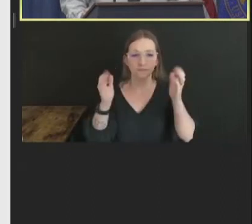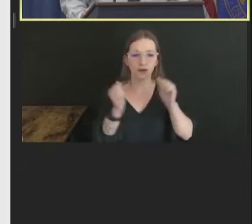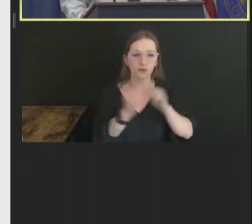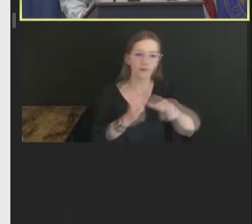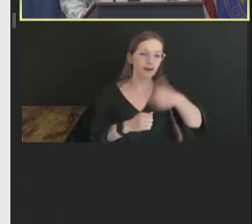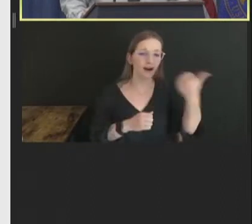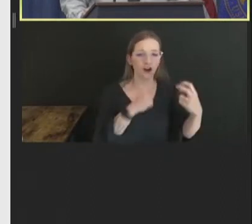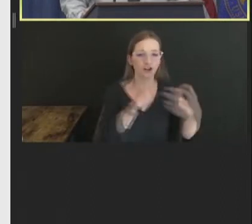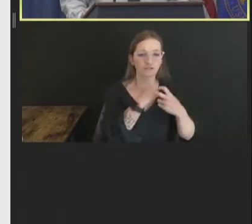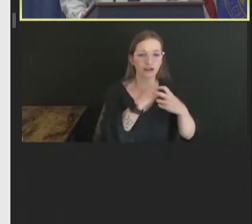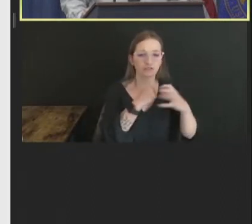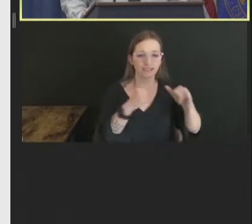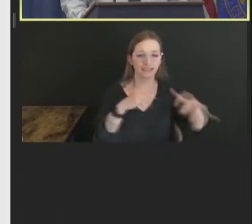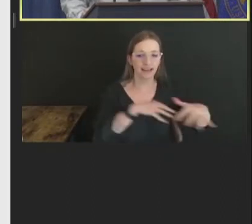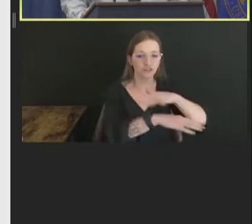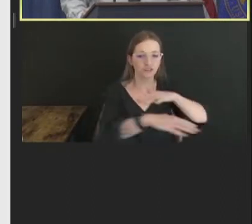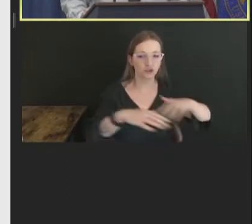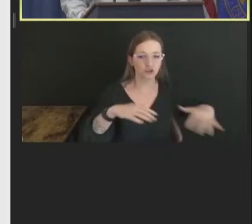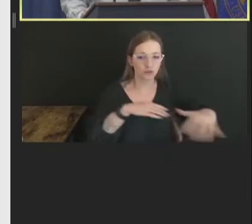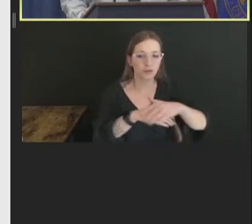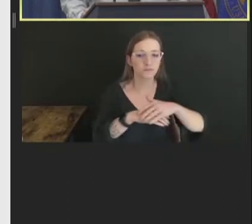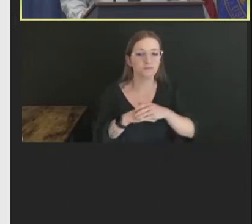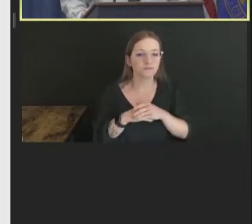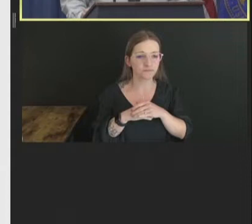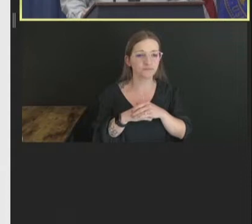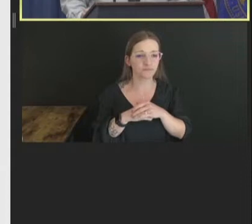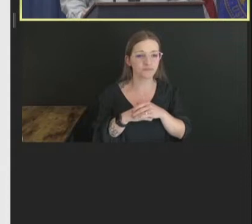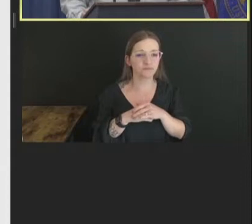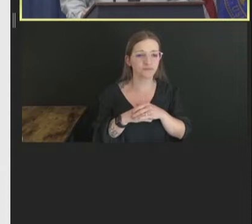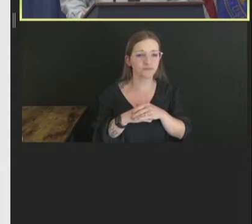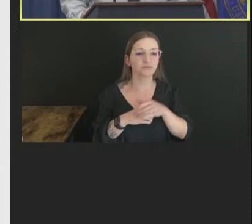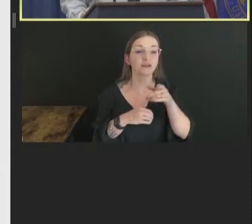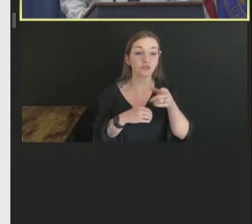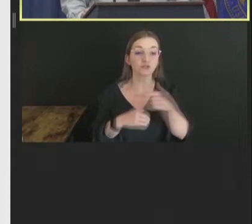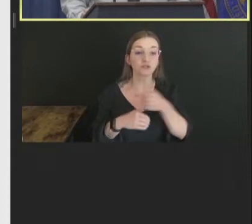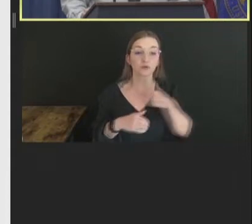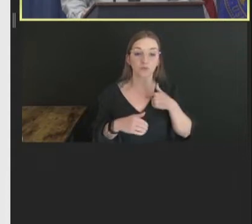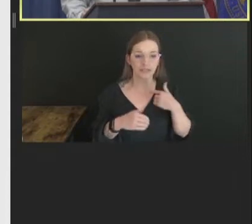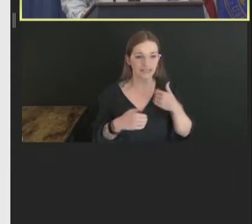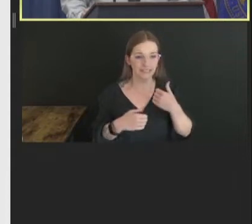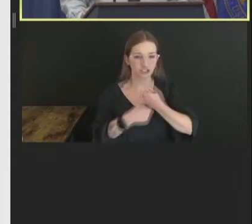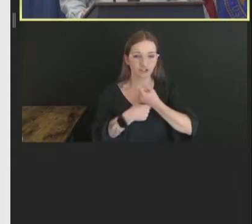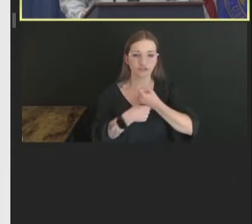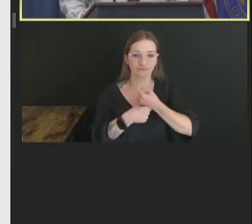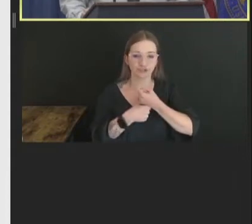And then we take these viruses, we generate reagents, and we do a series of studies using